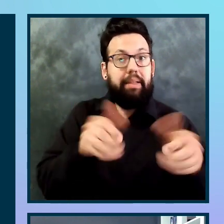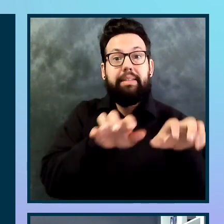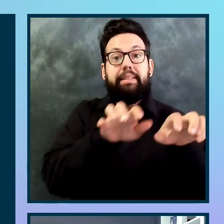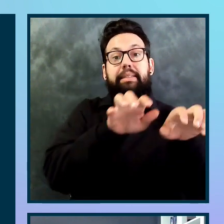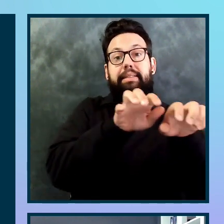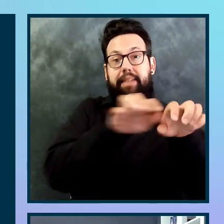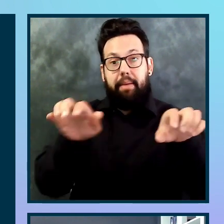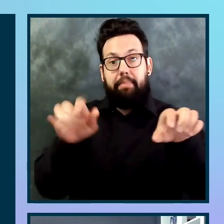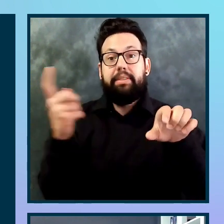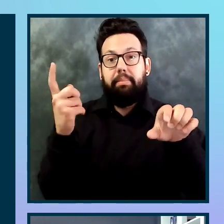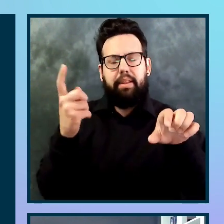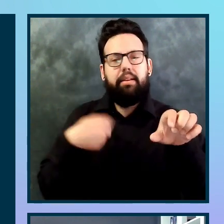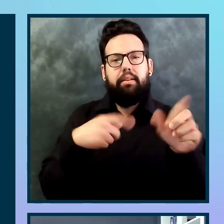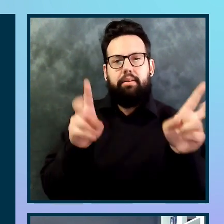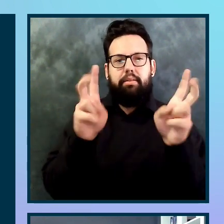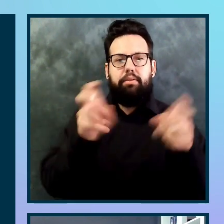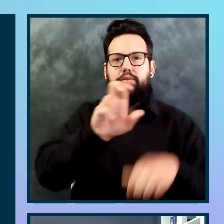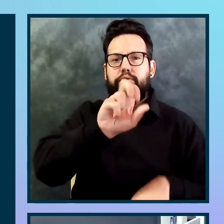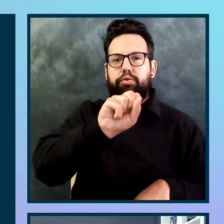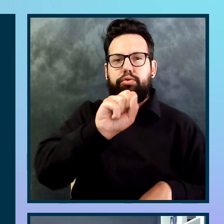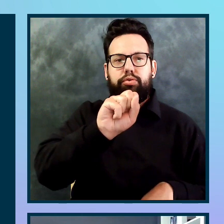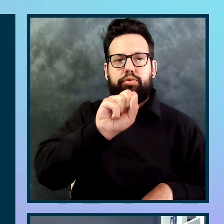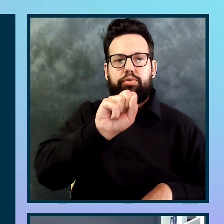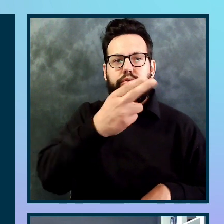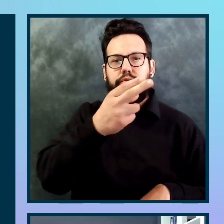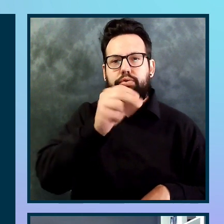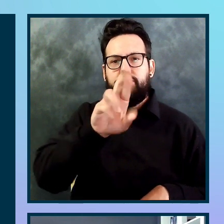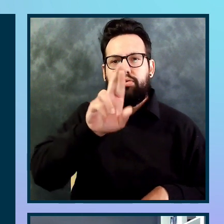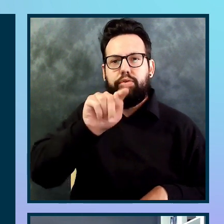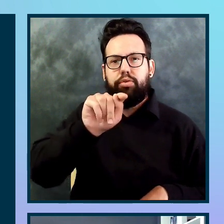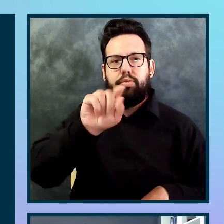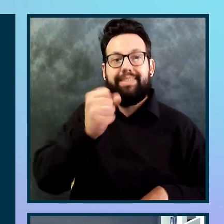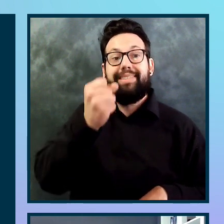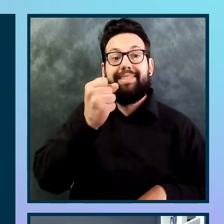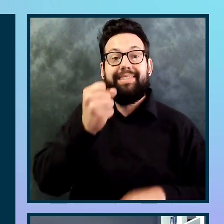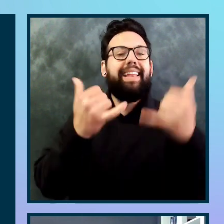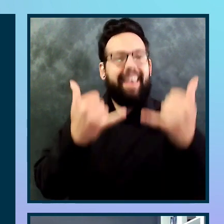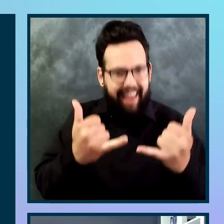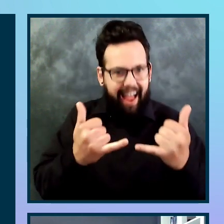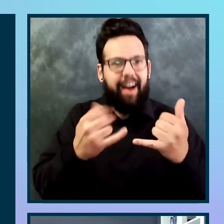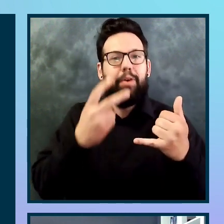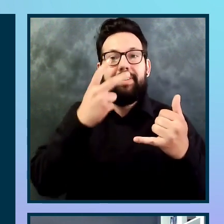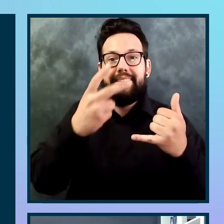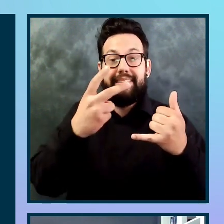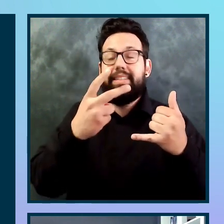because I'm searching, in that input area. There is now a new icon that is an X with a circle